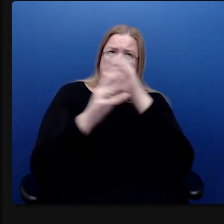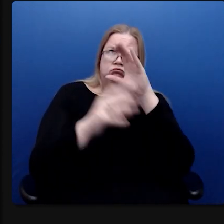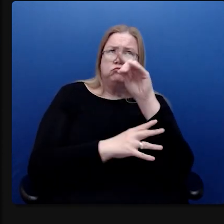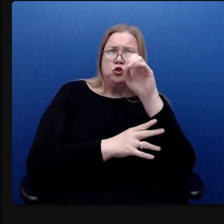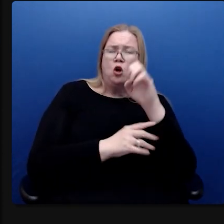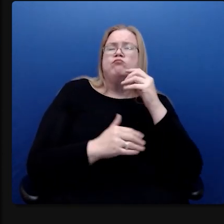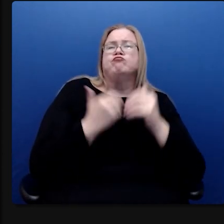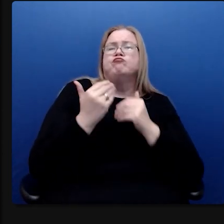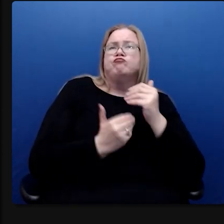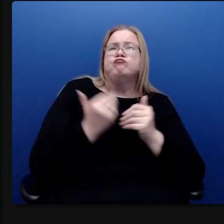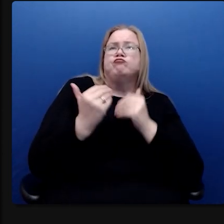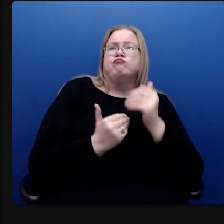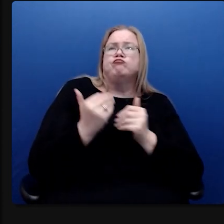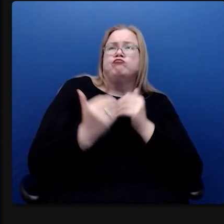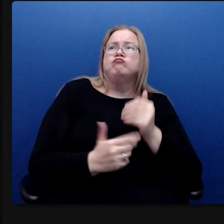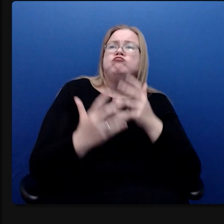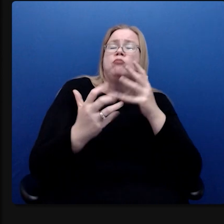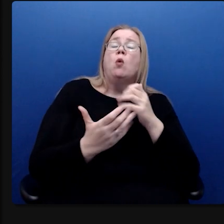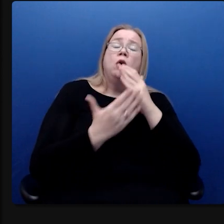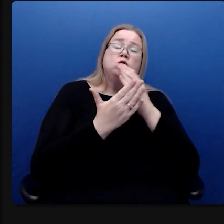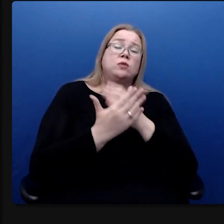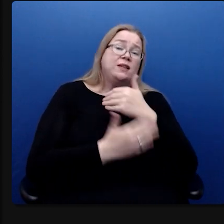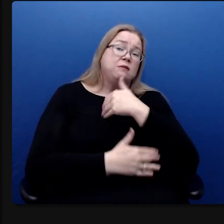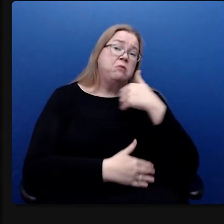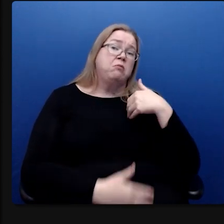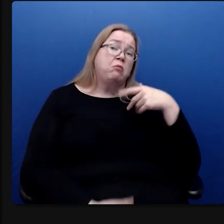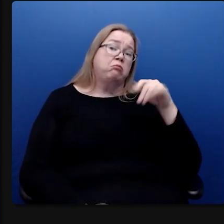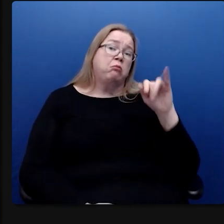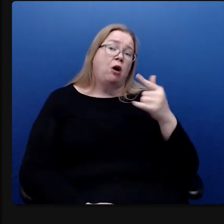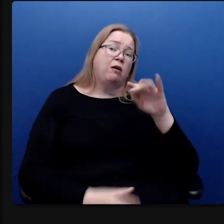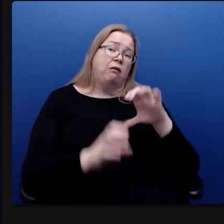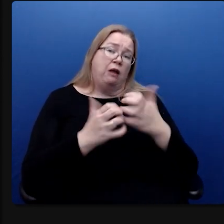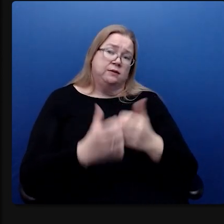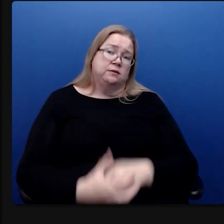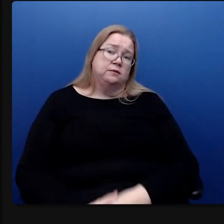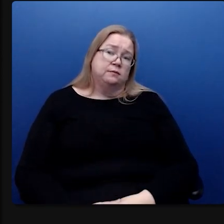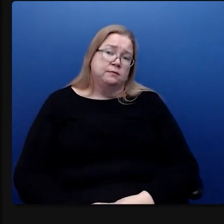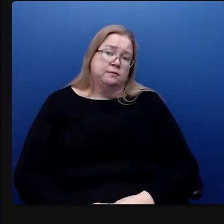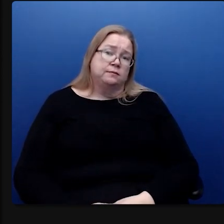Imagine you're coding along and want to list the members of the pawn class.